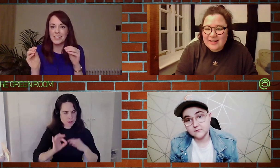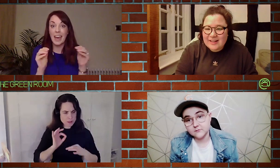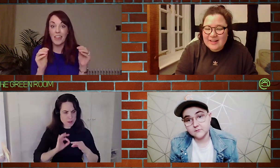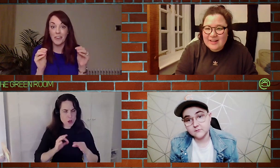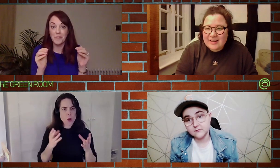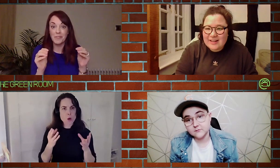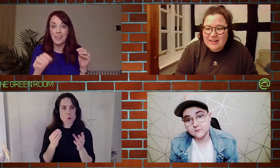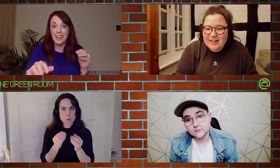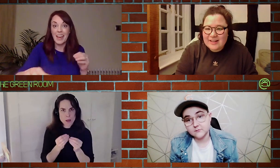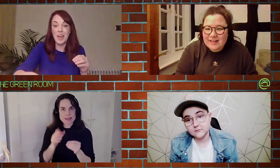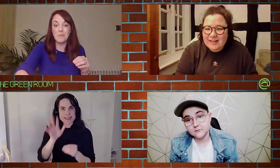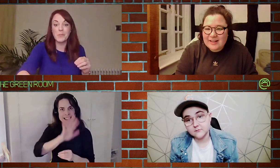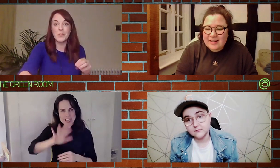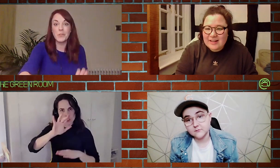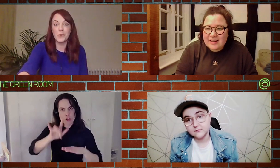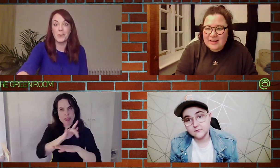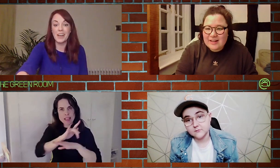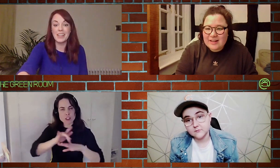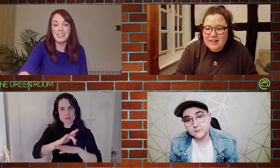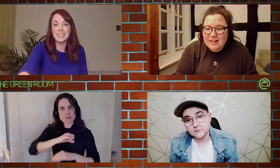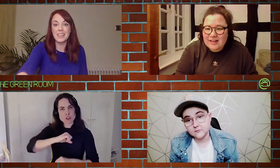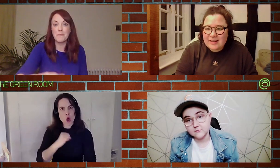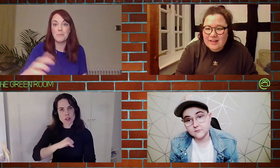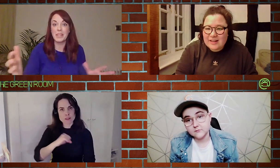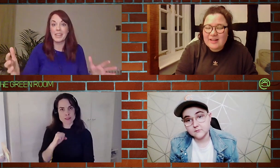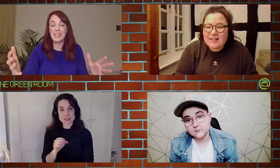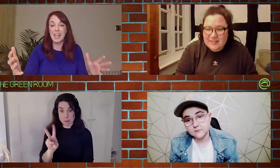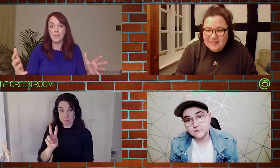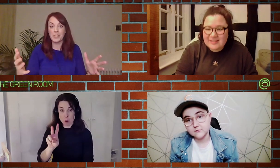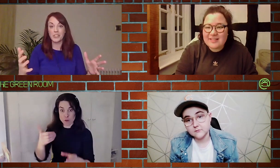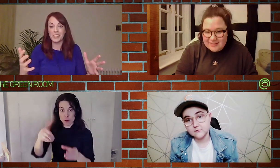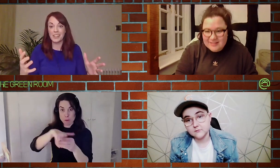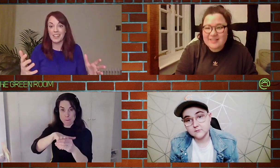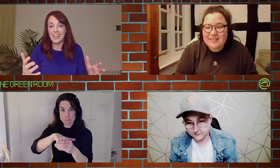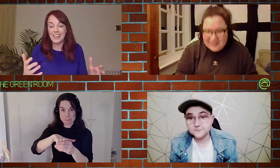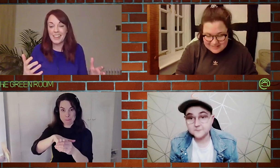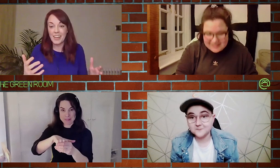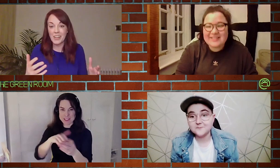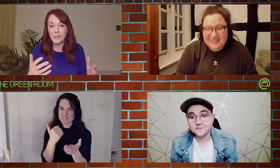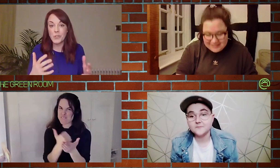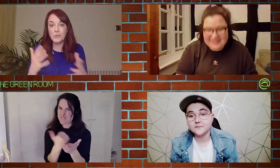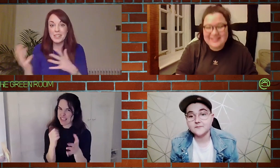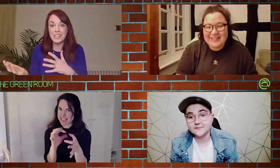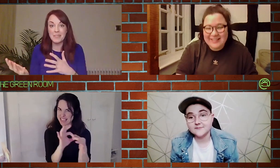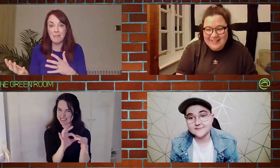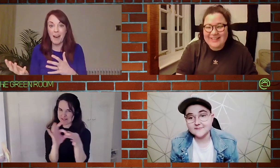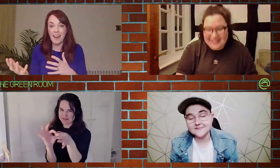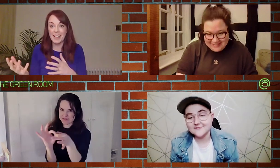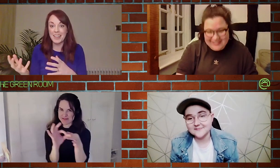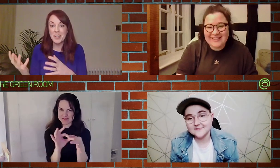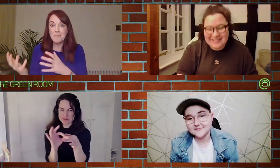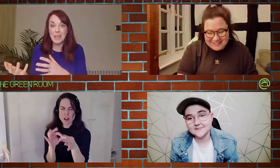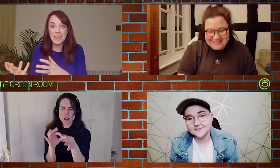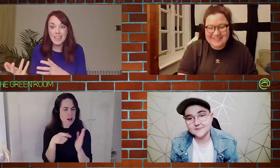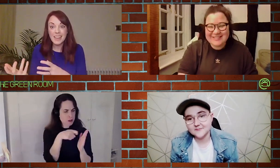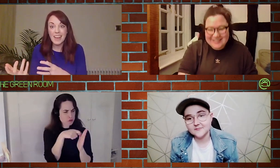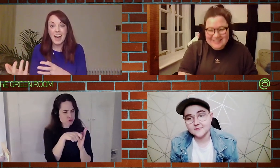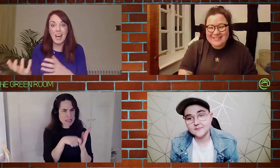together. So this brilliant collaboration that was written by Bea and